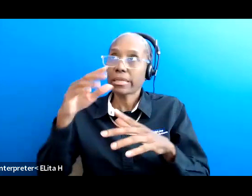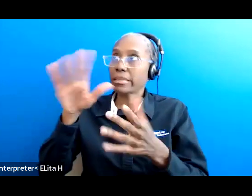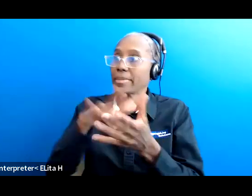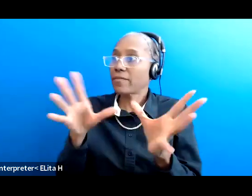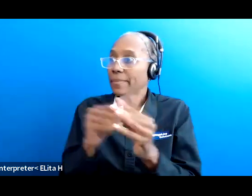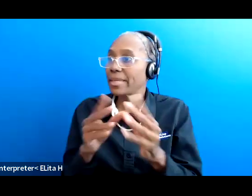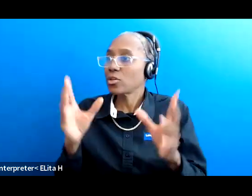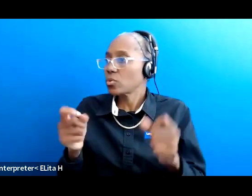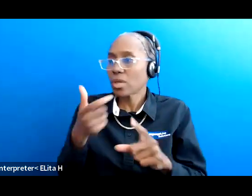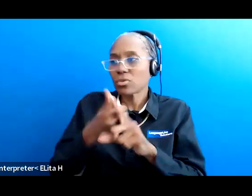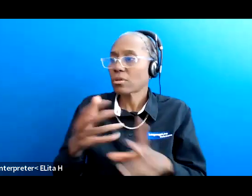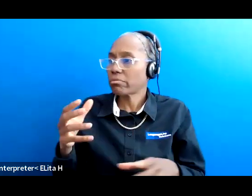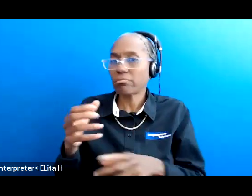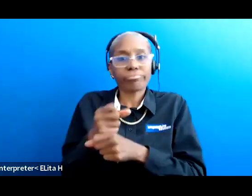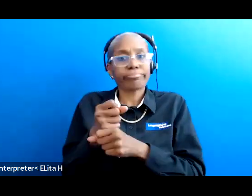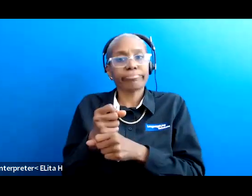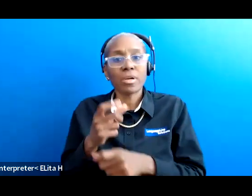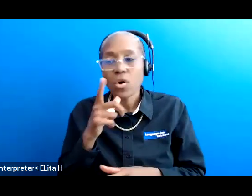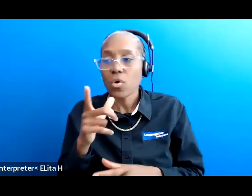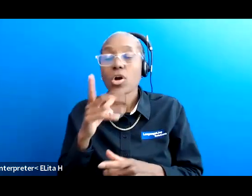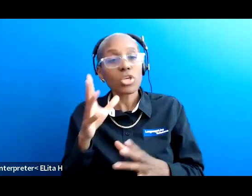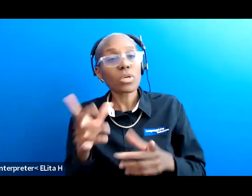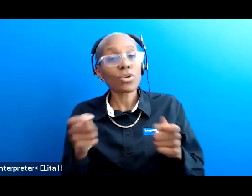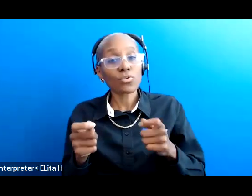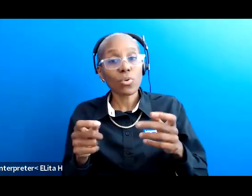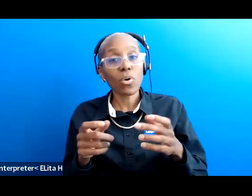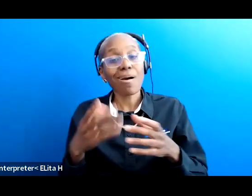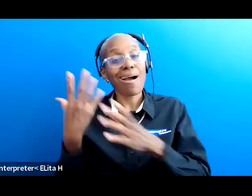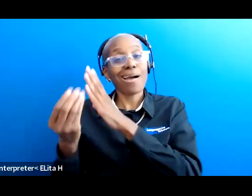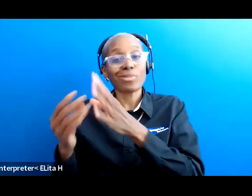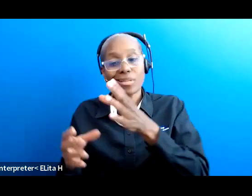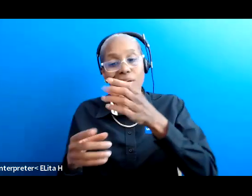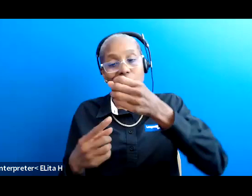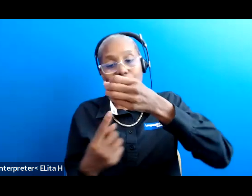or at a social affair, we're able to control that external sphincter.